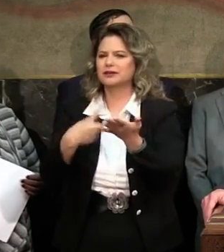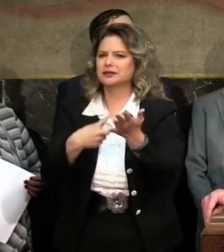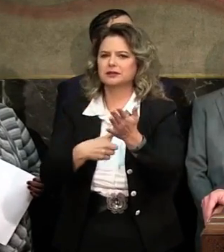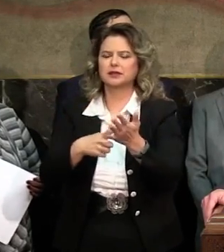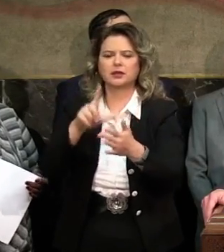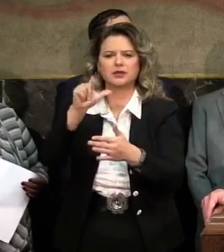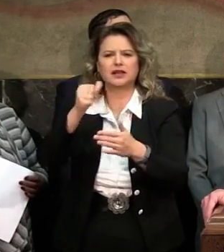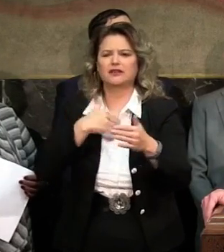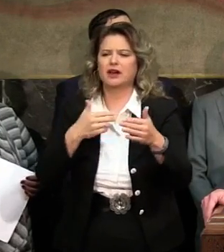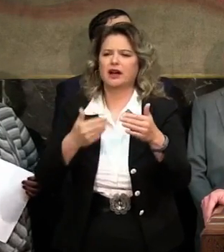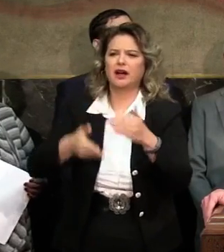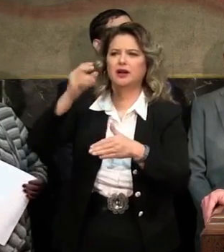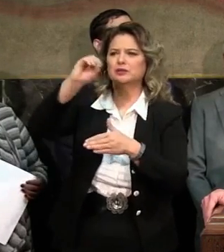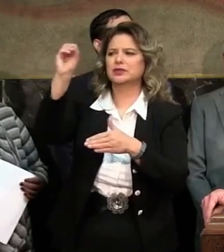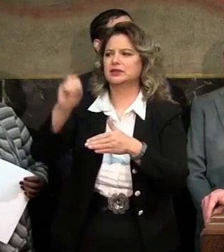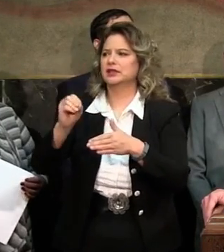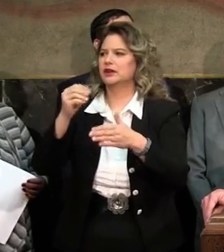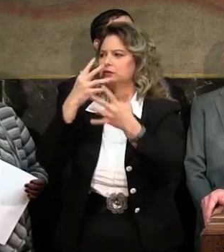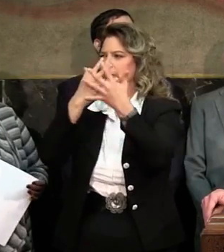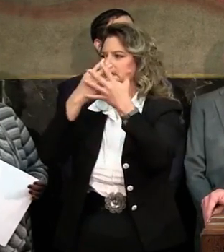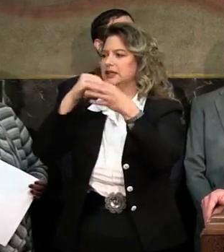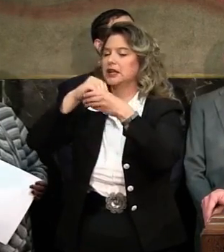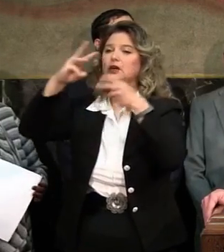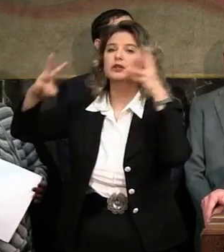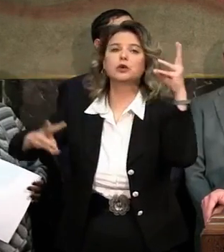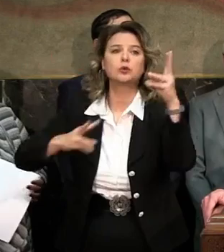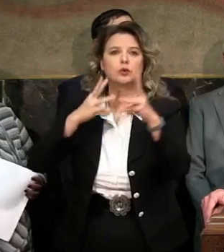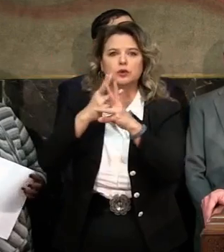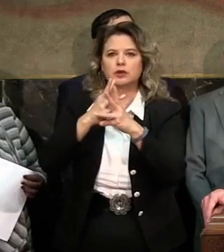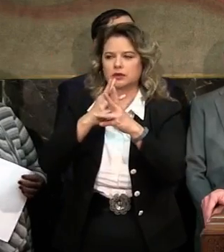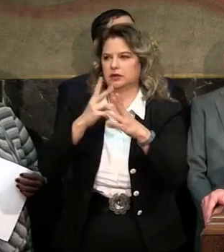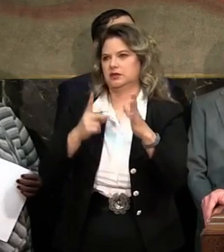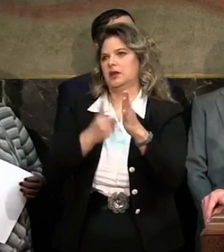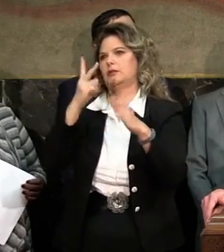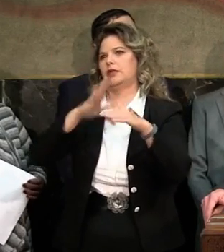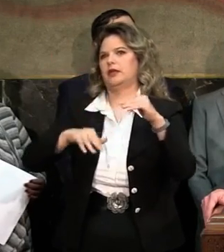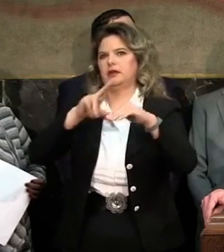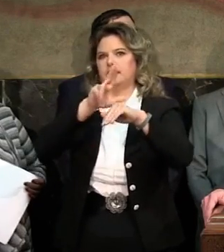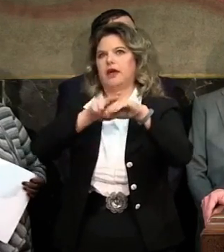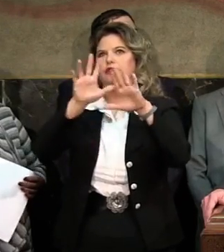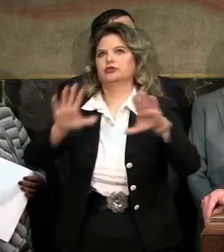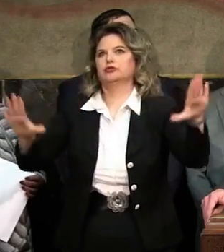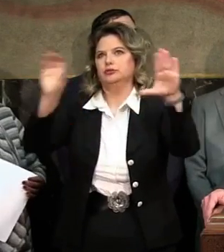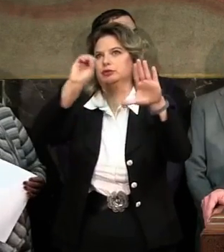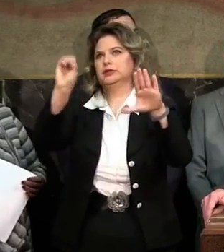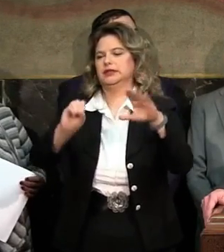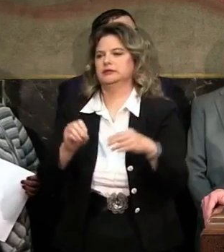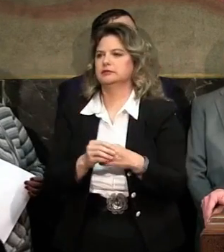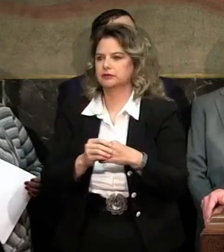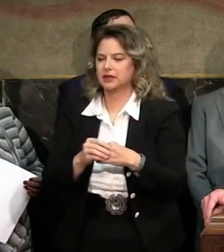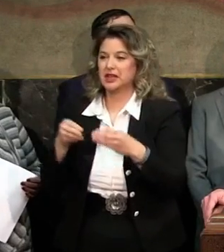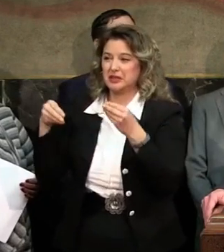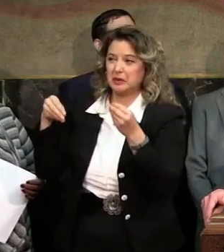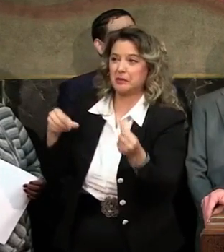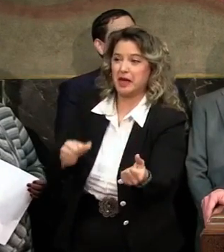prison rate in the country and in the world thats doubling the national average for the corrections population the state appropriates about